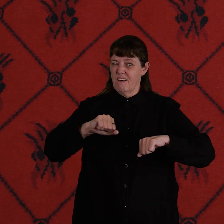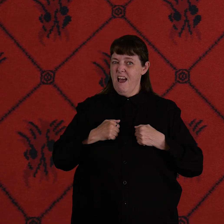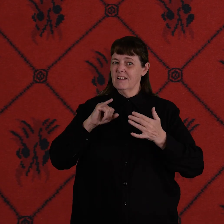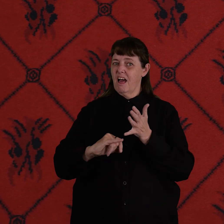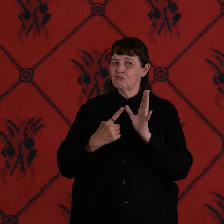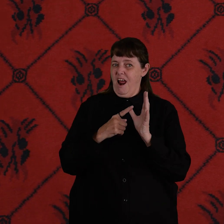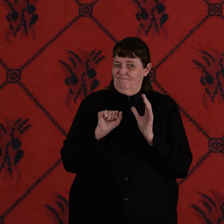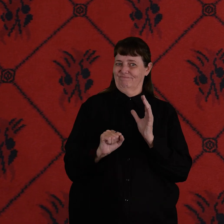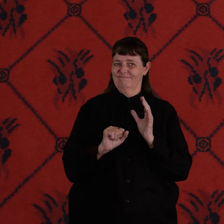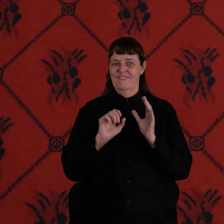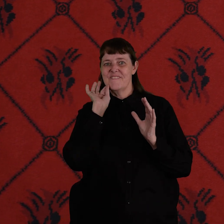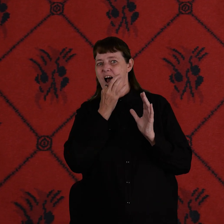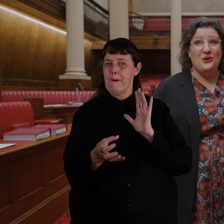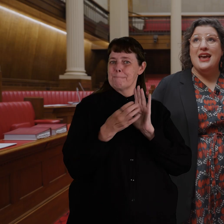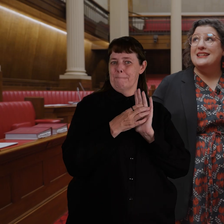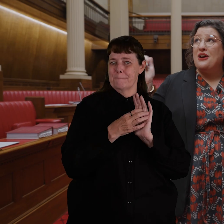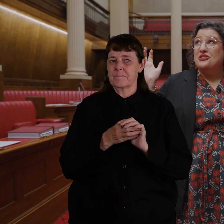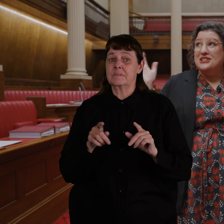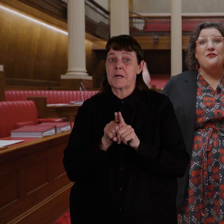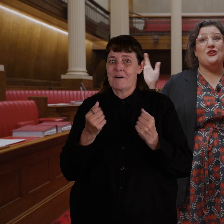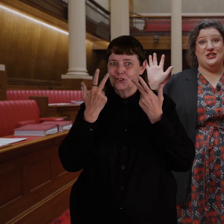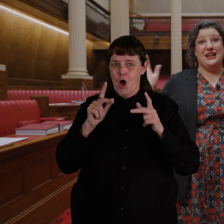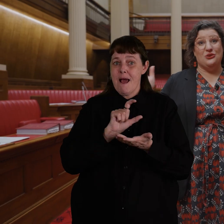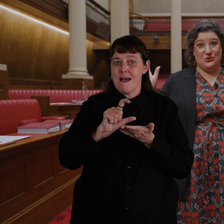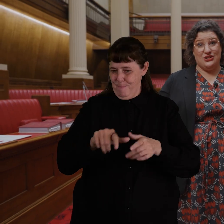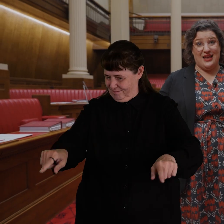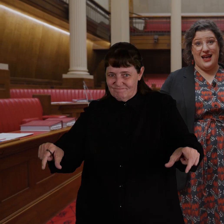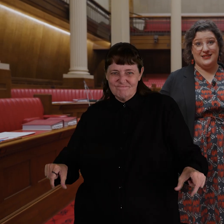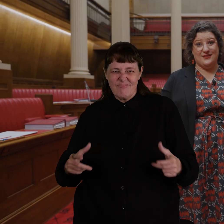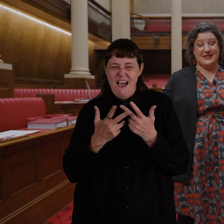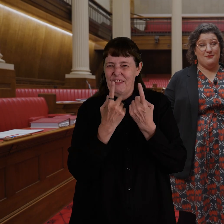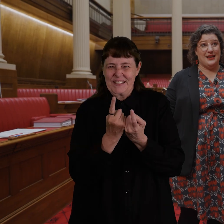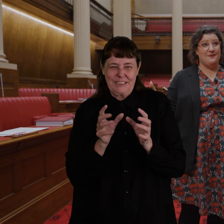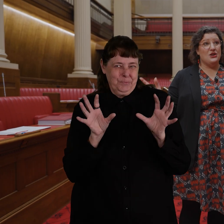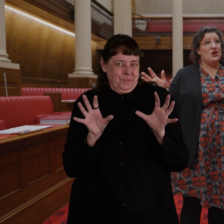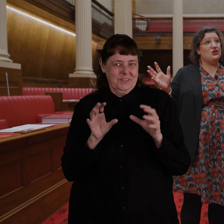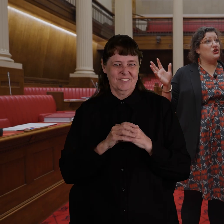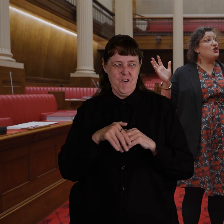that's unique about our Legislative Council is how different it looks to the House of Assembly.